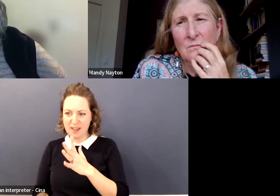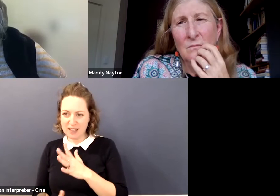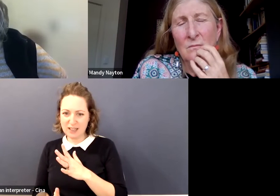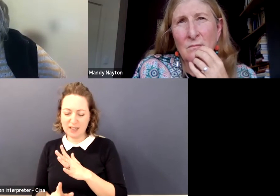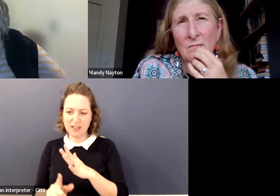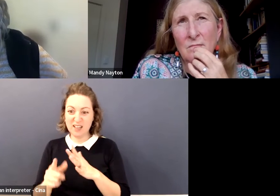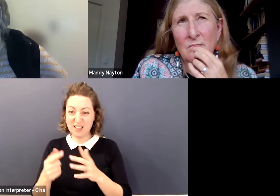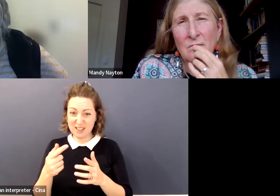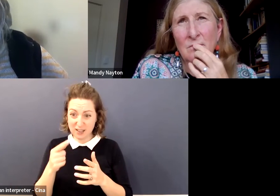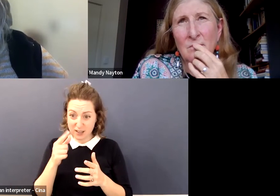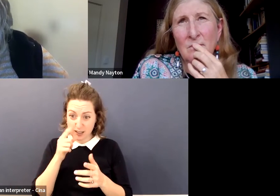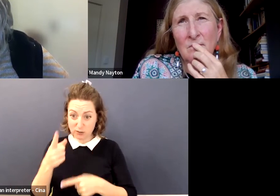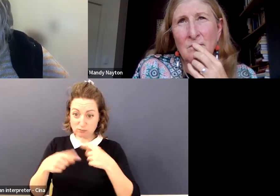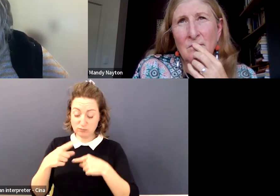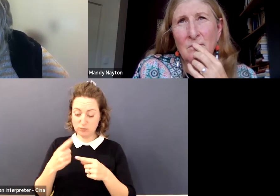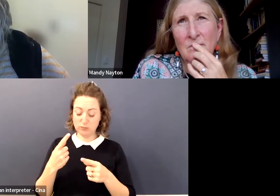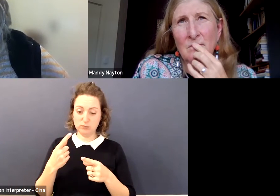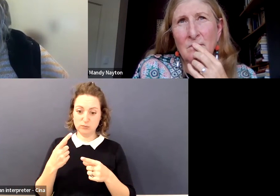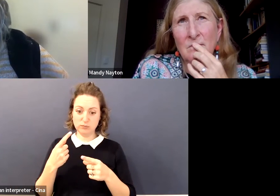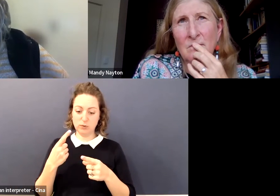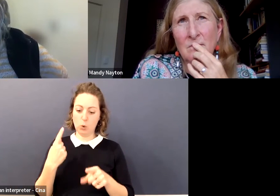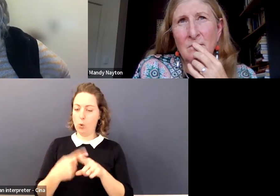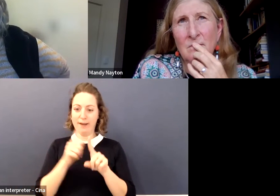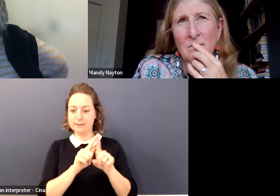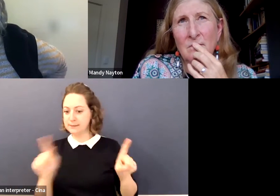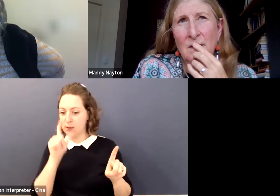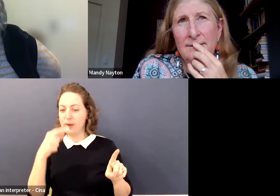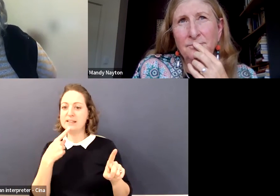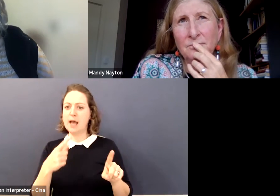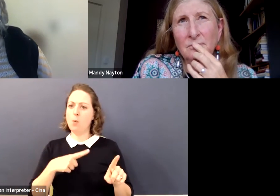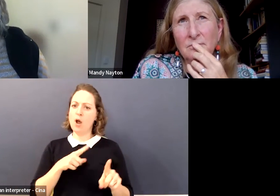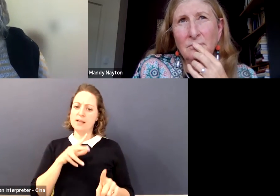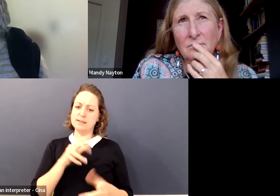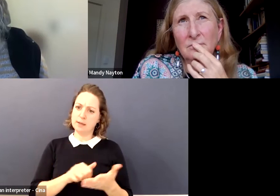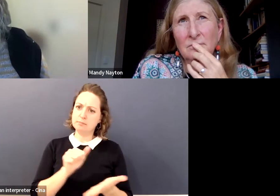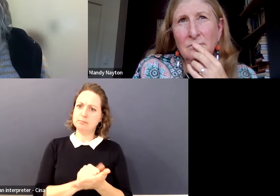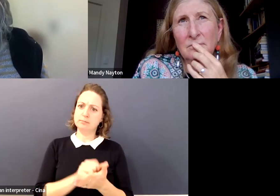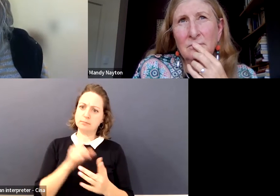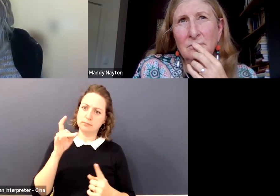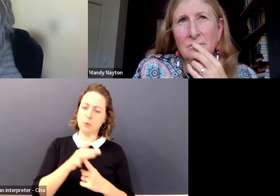we can give why it's important to actually identify it as a disability in the context